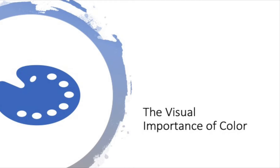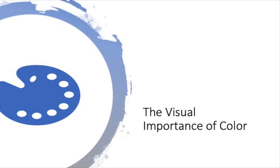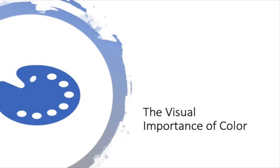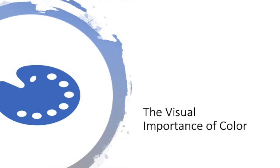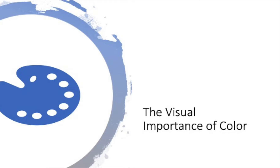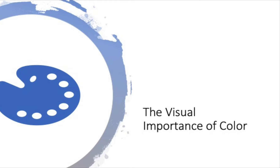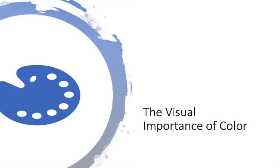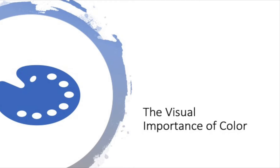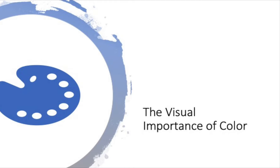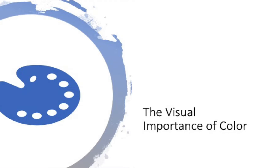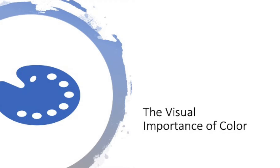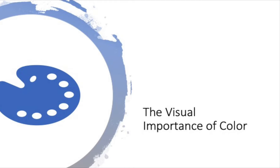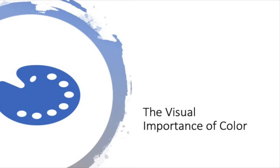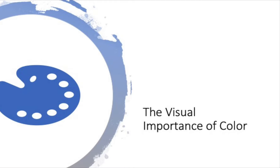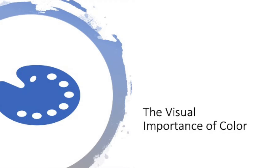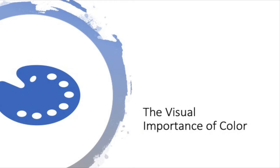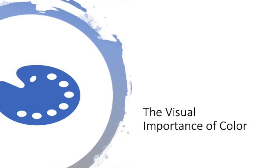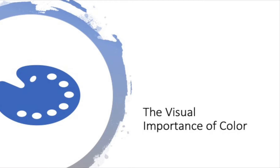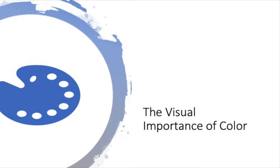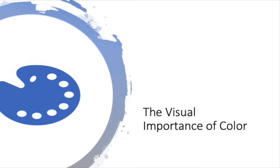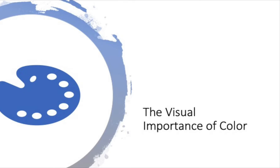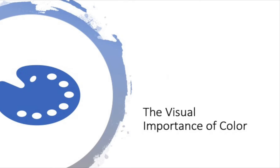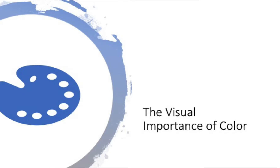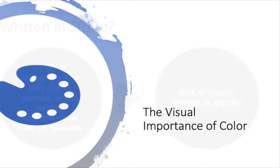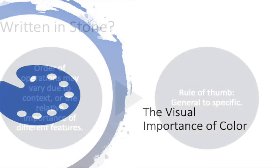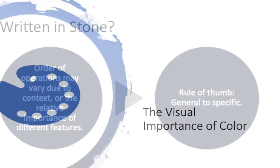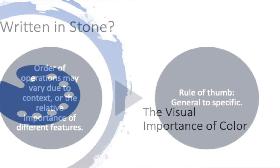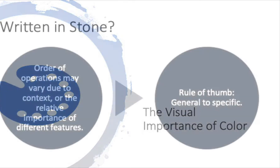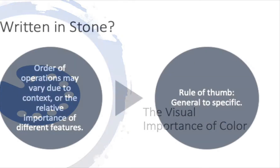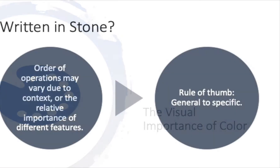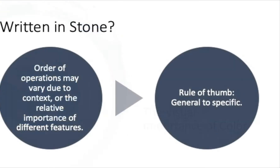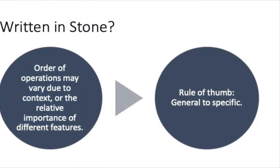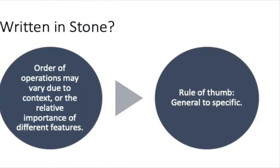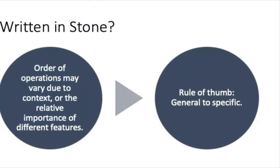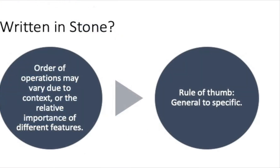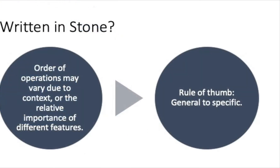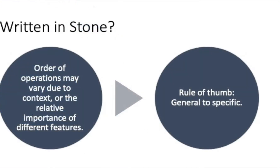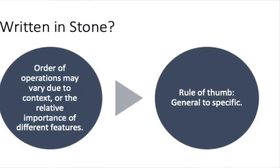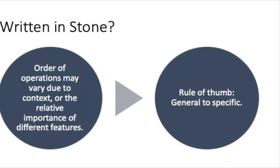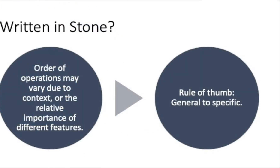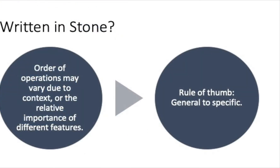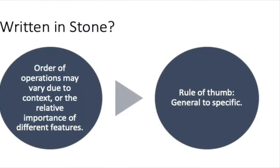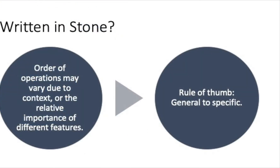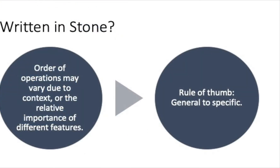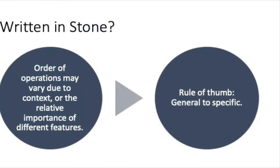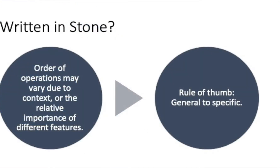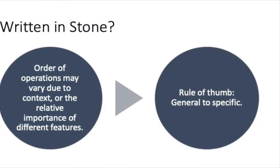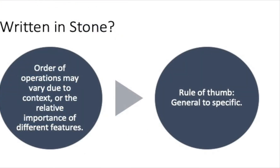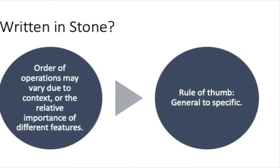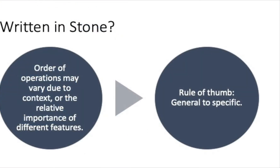depending upon its contextual importance. The order of operations is not written